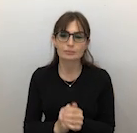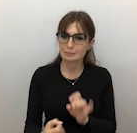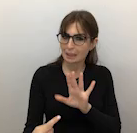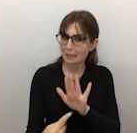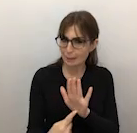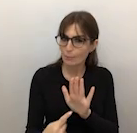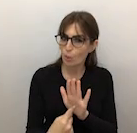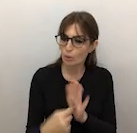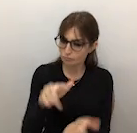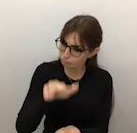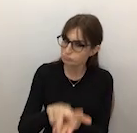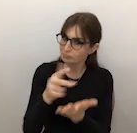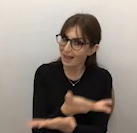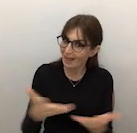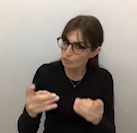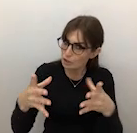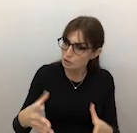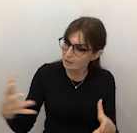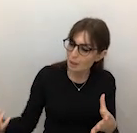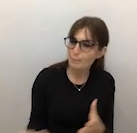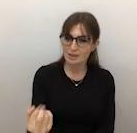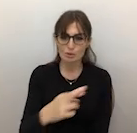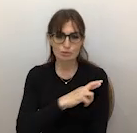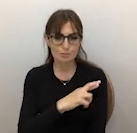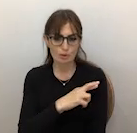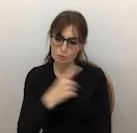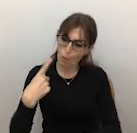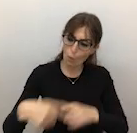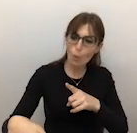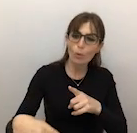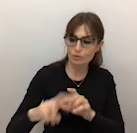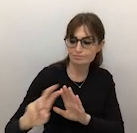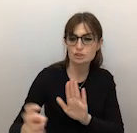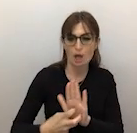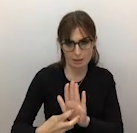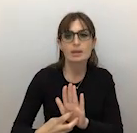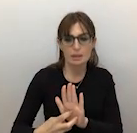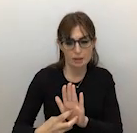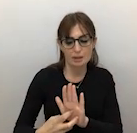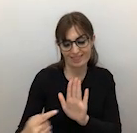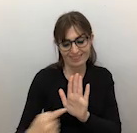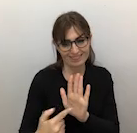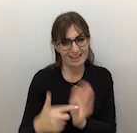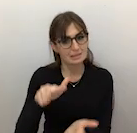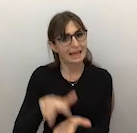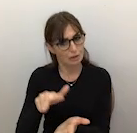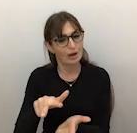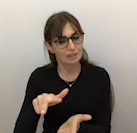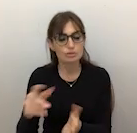This is a critical declaration that every director is jointly responsible for authorising the signing of. In this declaration,